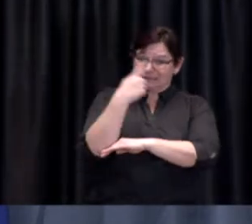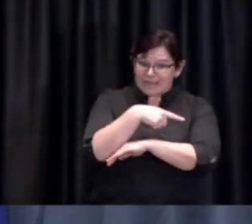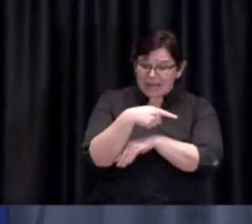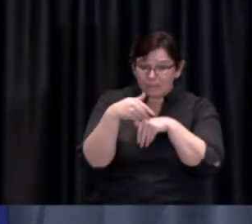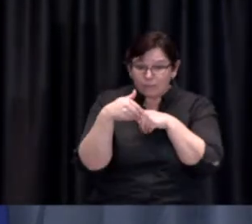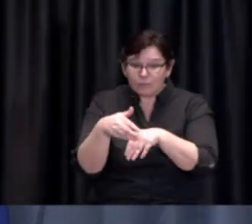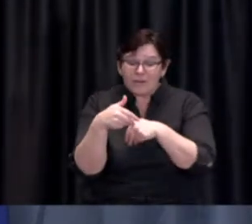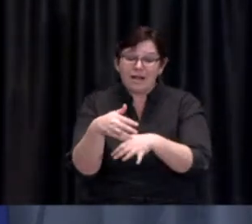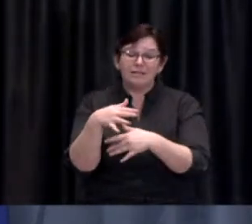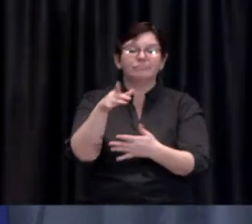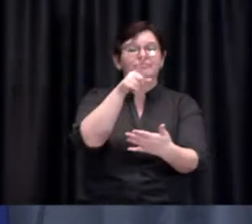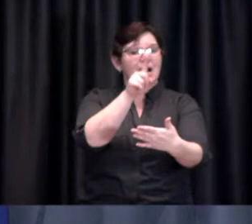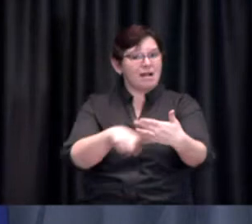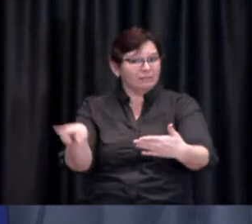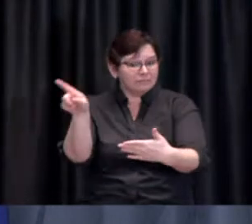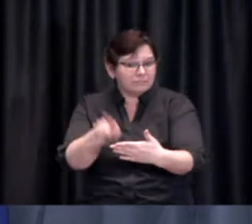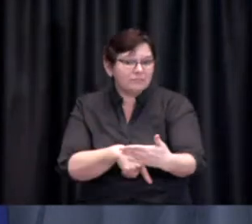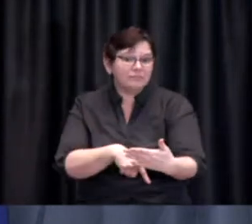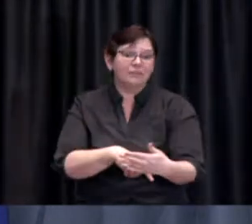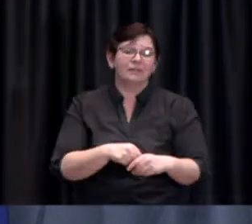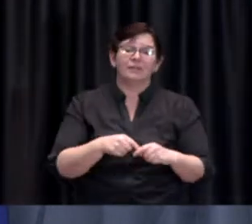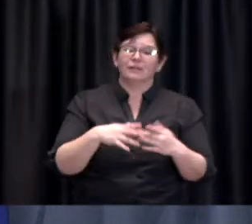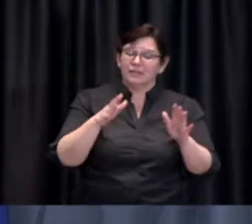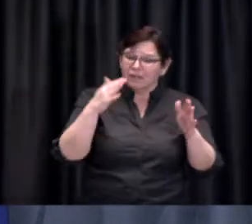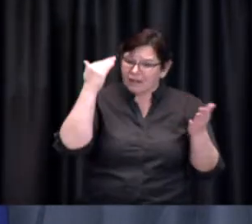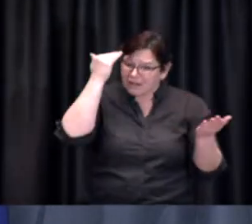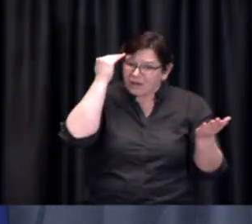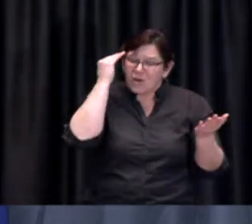Today's announcement I know this comes as very disappointing news to people and it's no